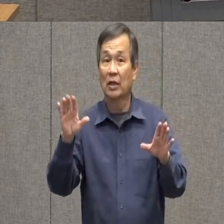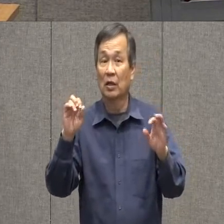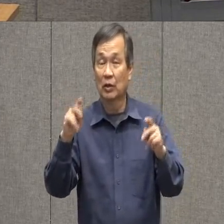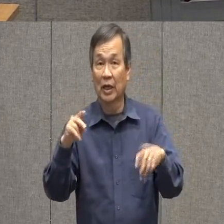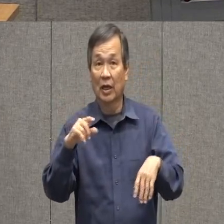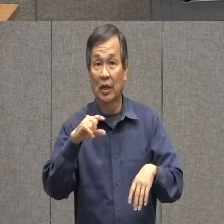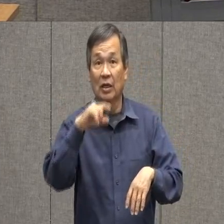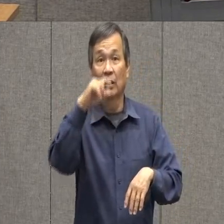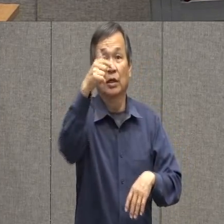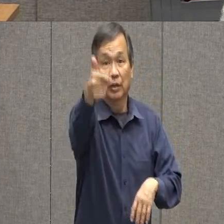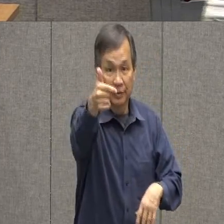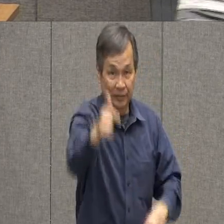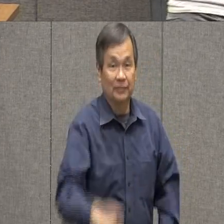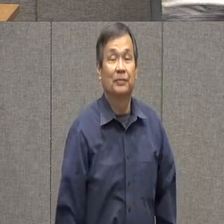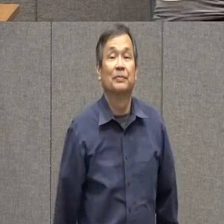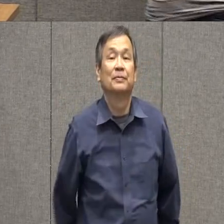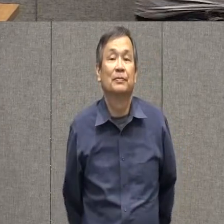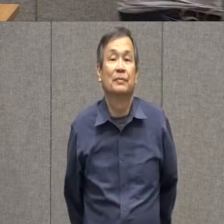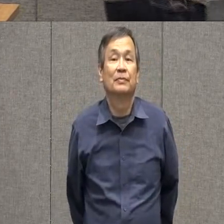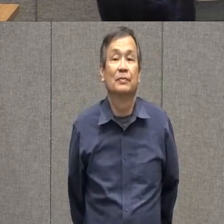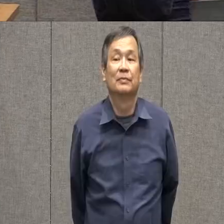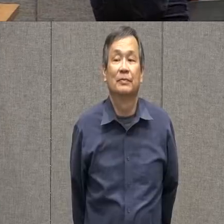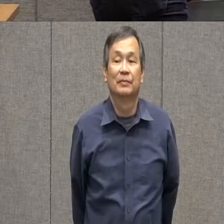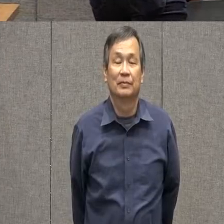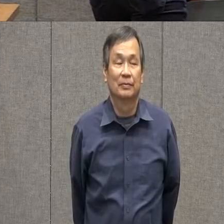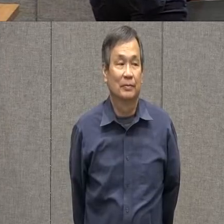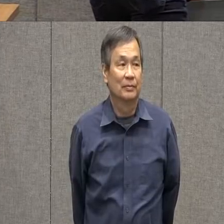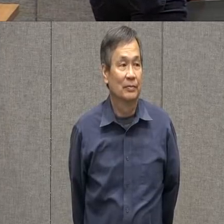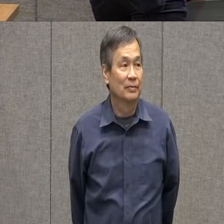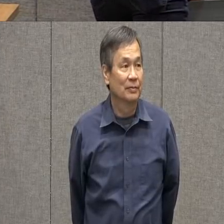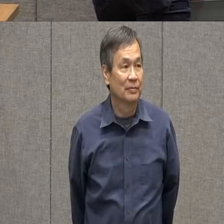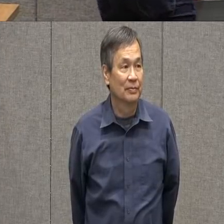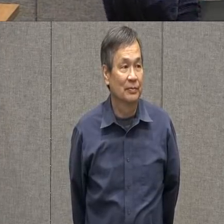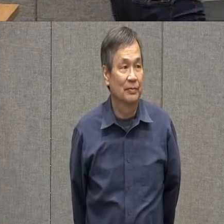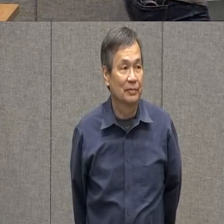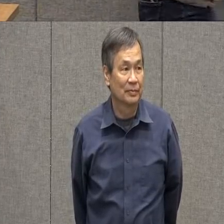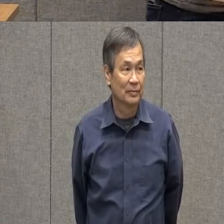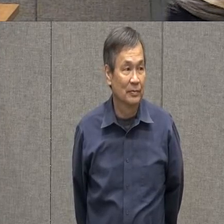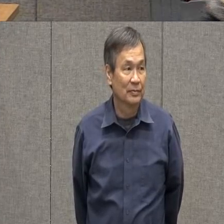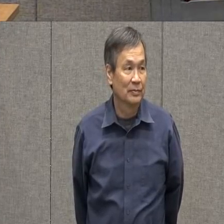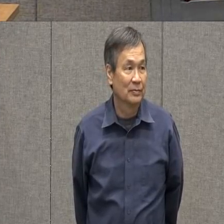Okay, artists, ready, set, go! Oval. What are your shoulders doing?